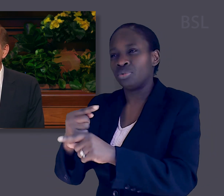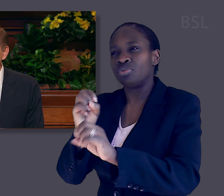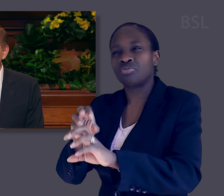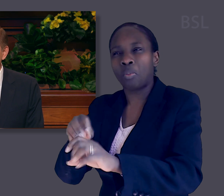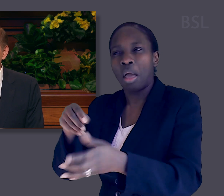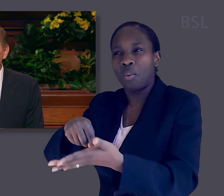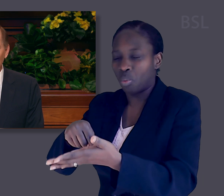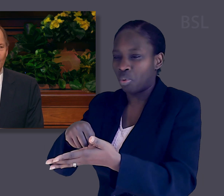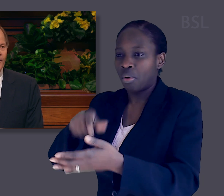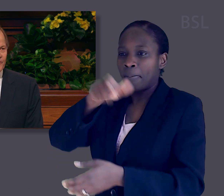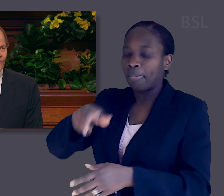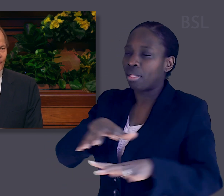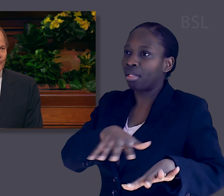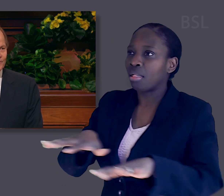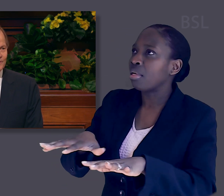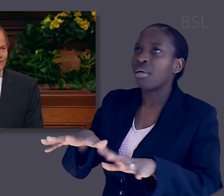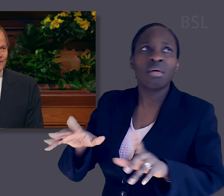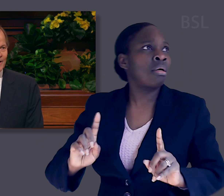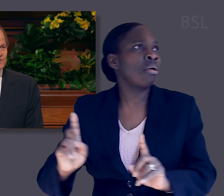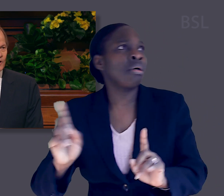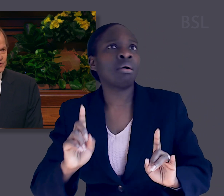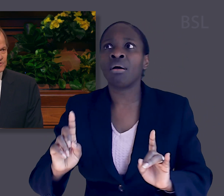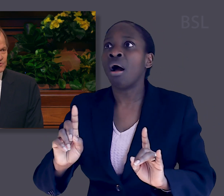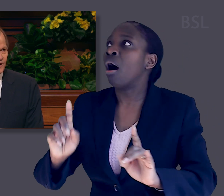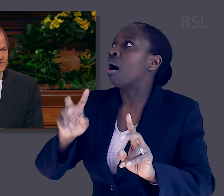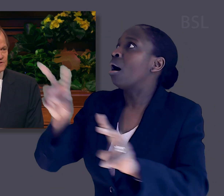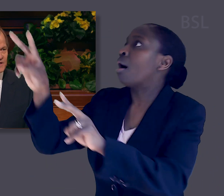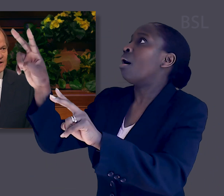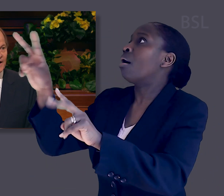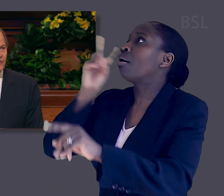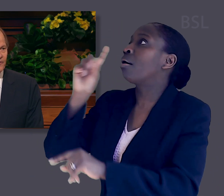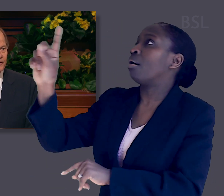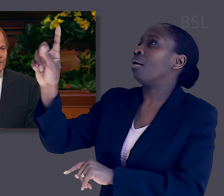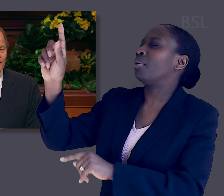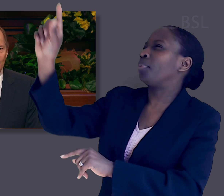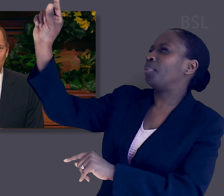who heard the voice of God the Father and saw Jesus Christ descending out of heaven